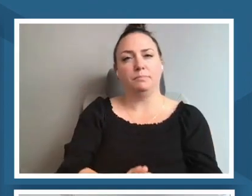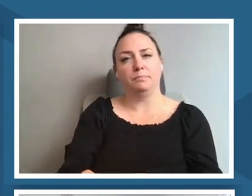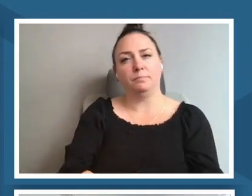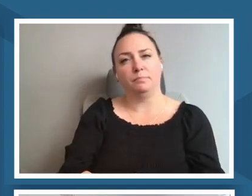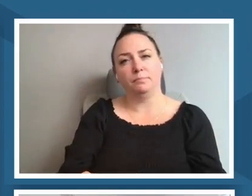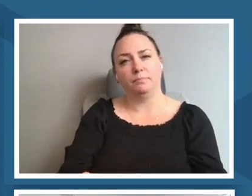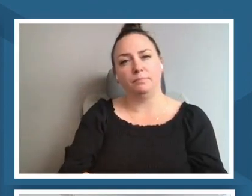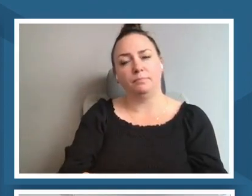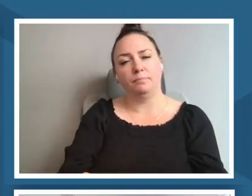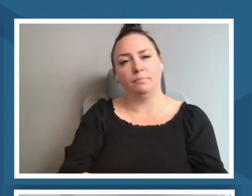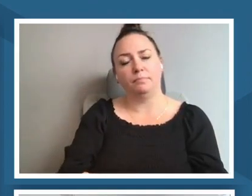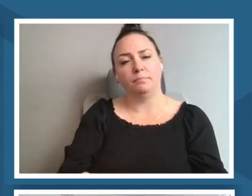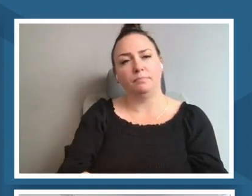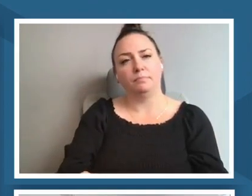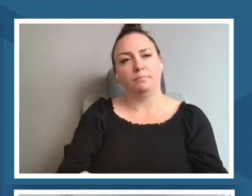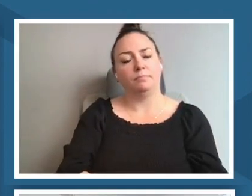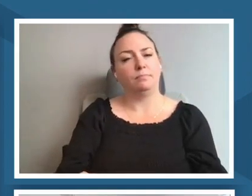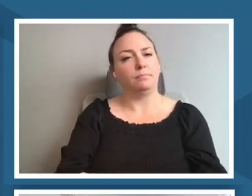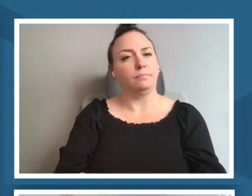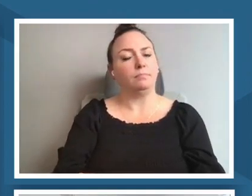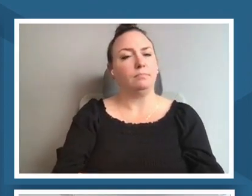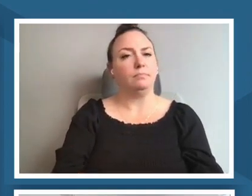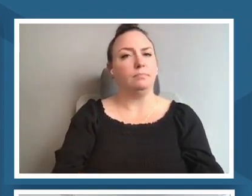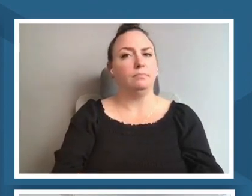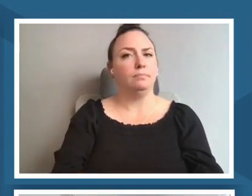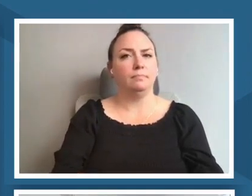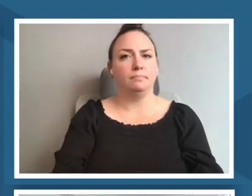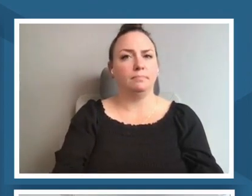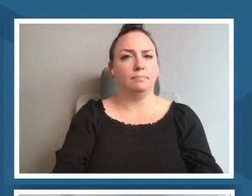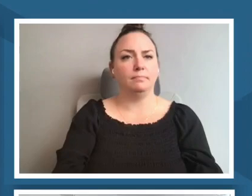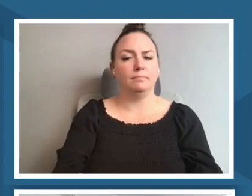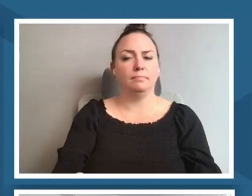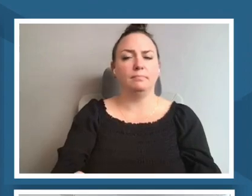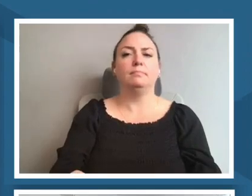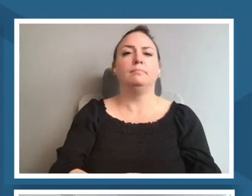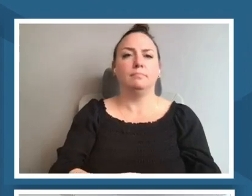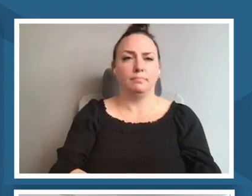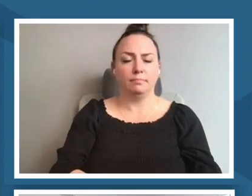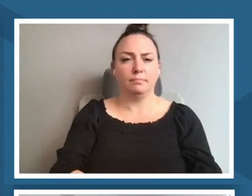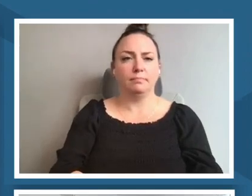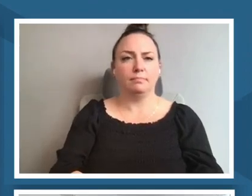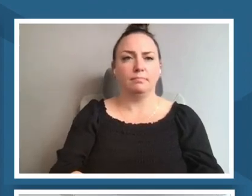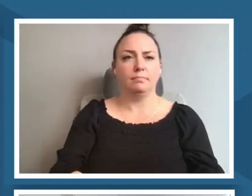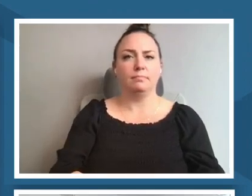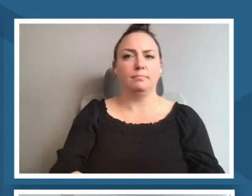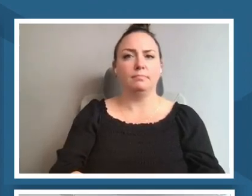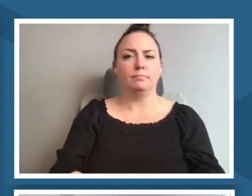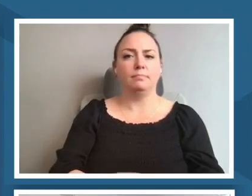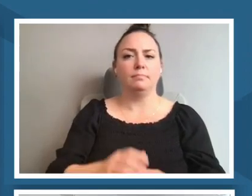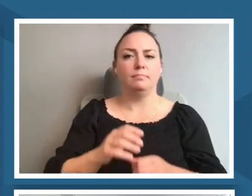you have some space between your chain and your chest